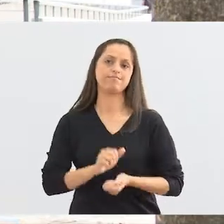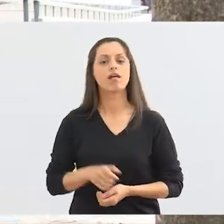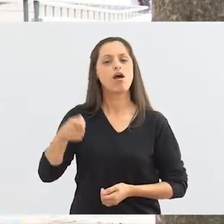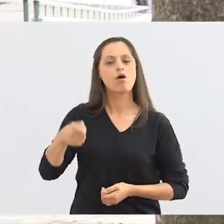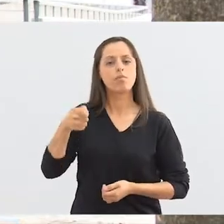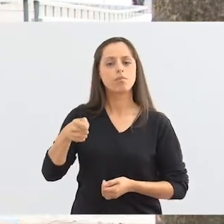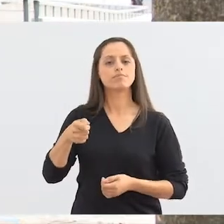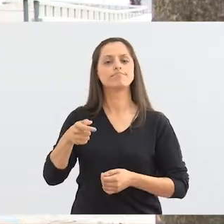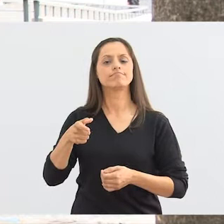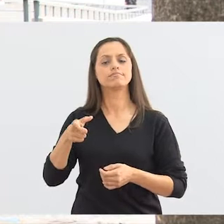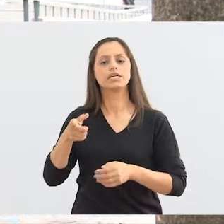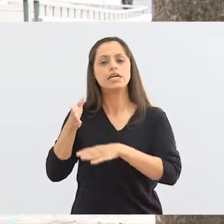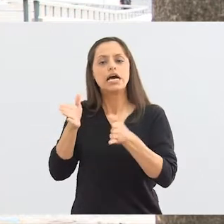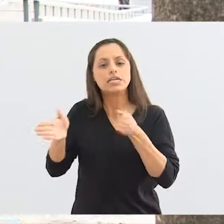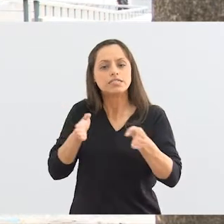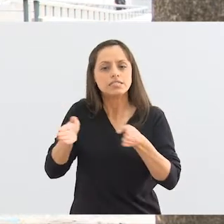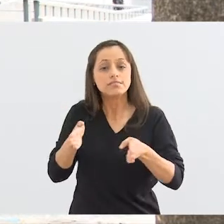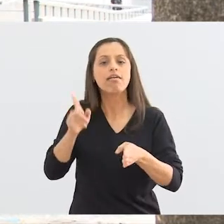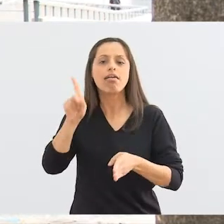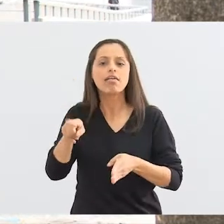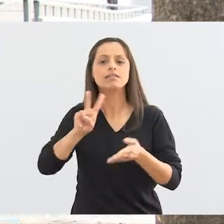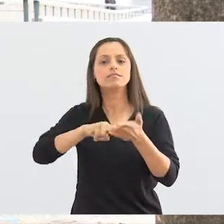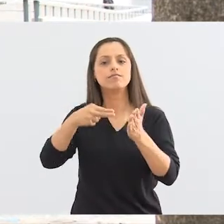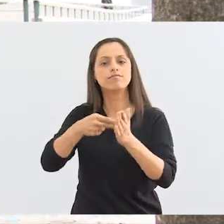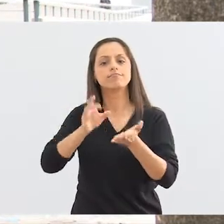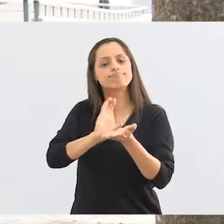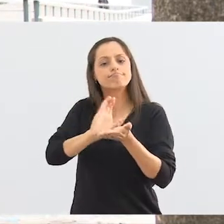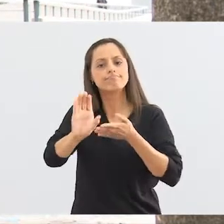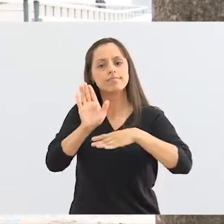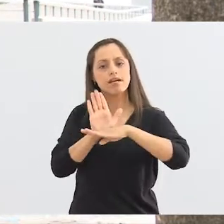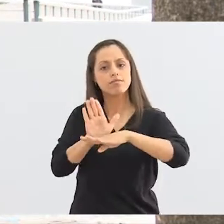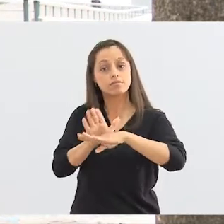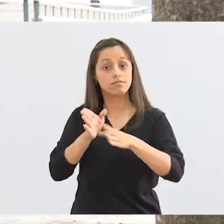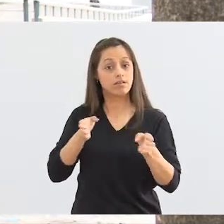Benefits such as student benefit, housing benefit